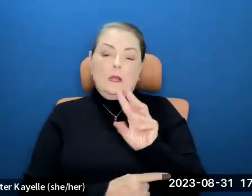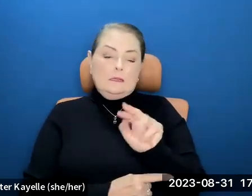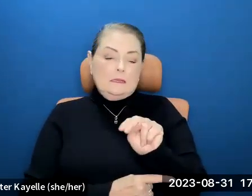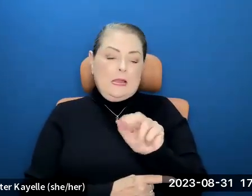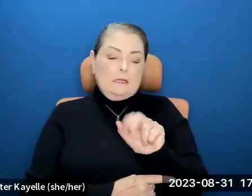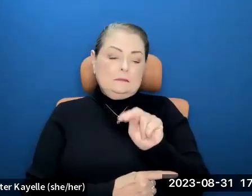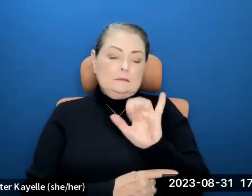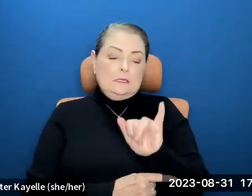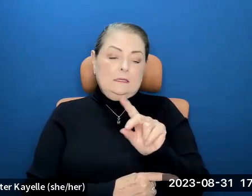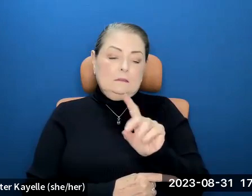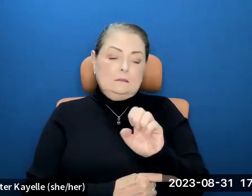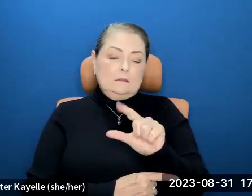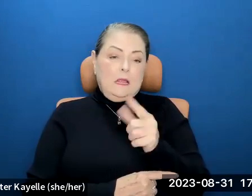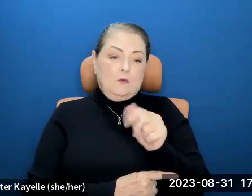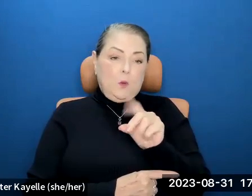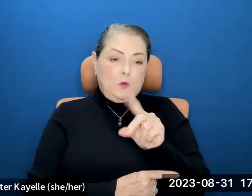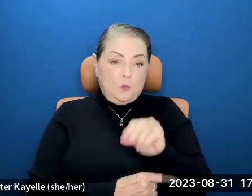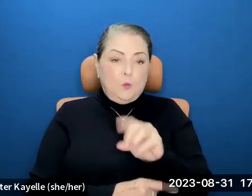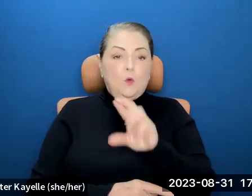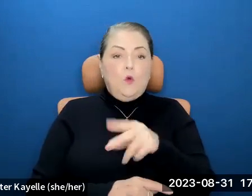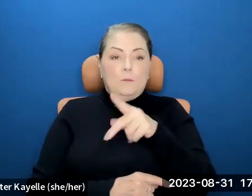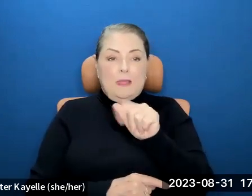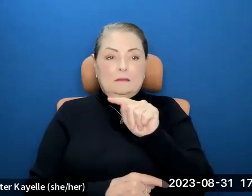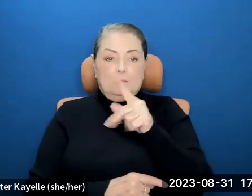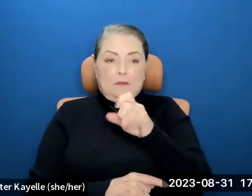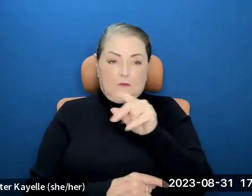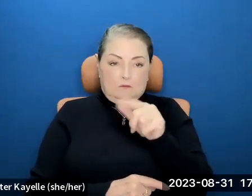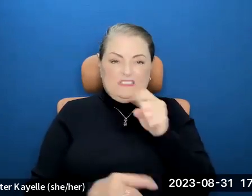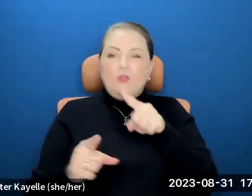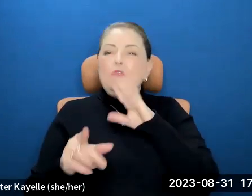Zach patnode their contact information is listed on the second to last slide of this presentation